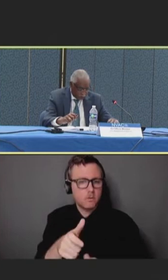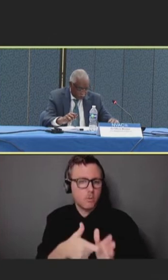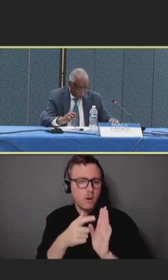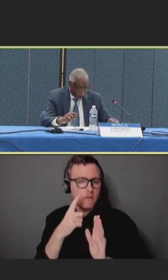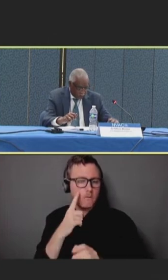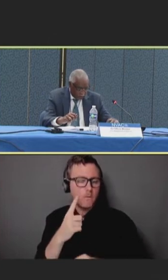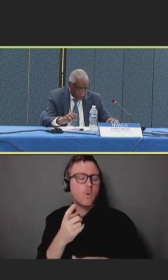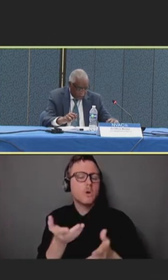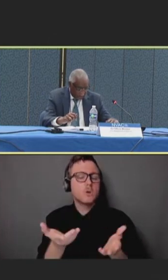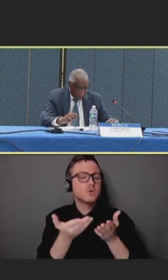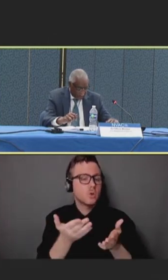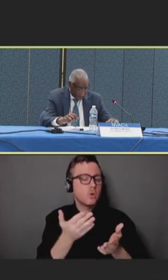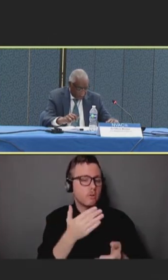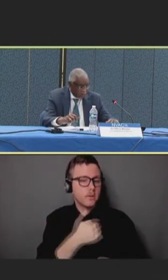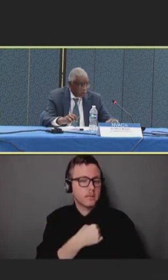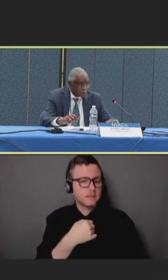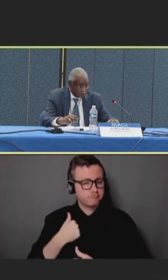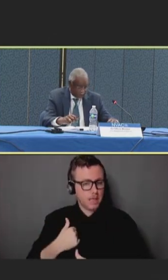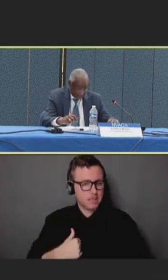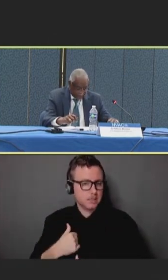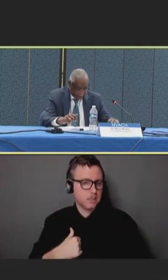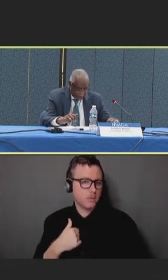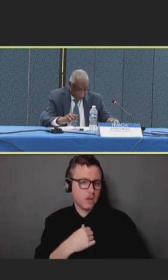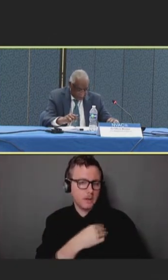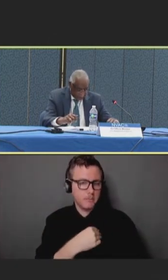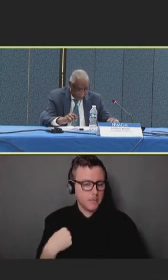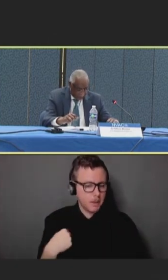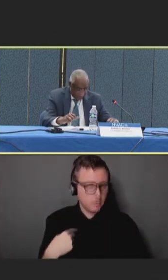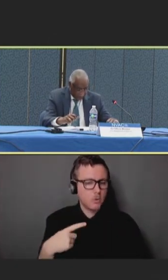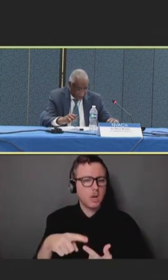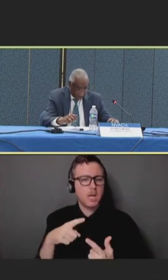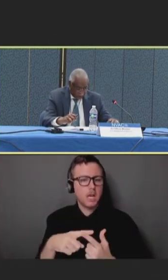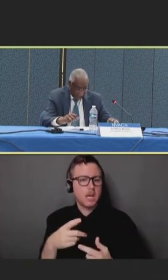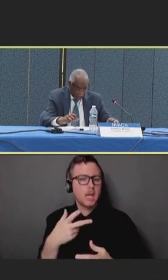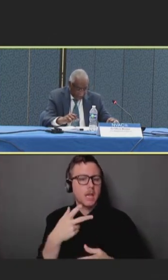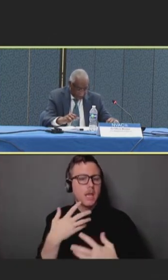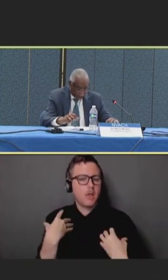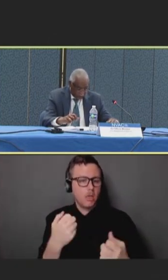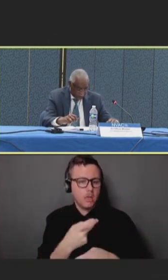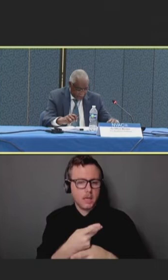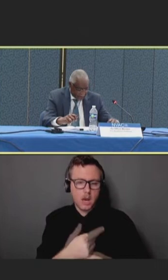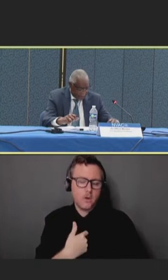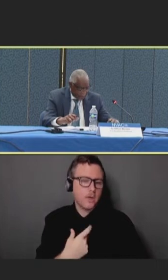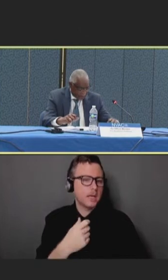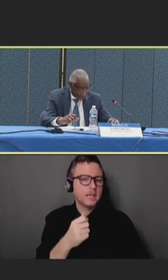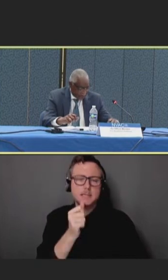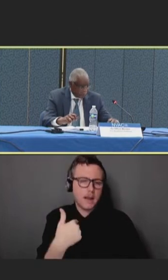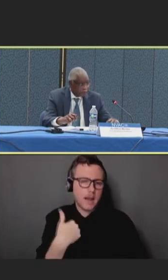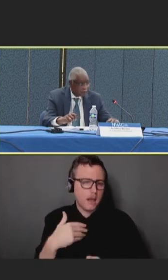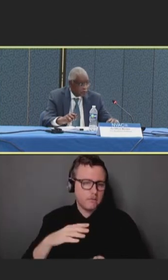who don't have approved exemptions. And DoD is encouraging sites to administer